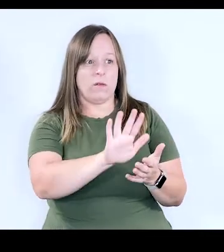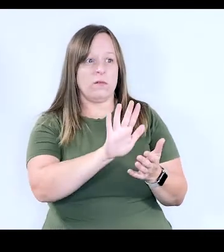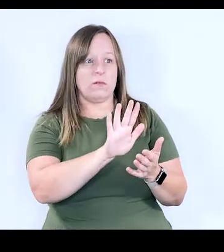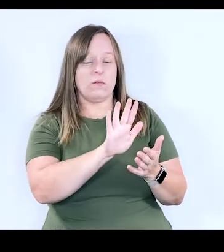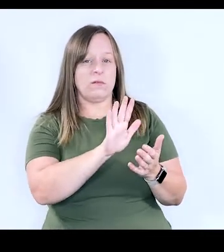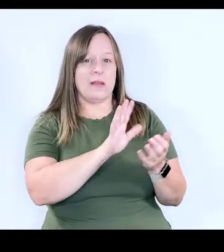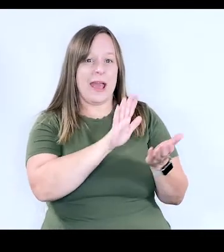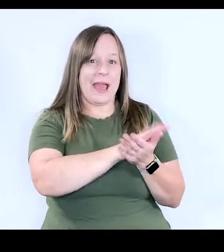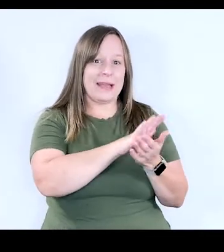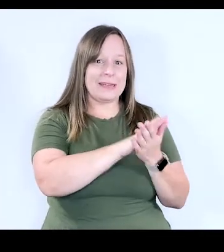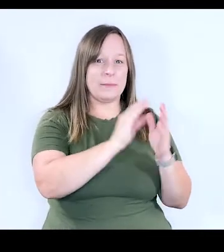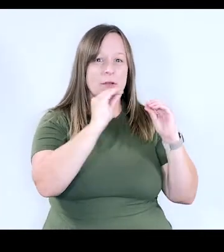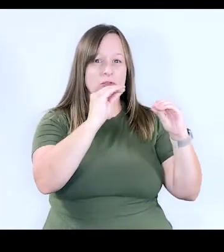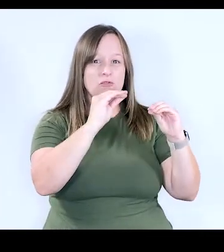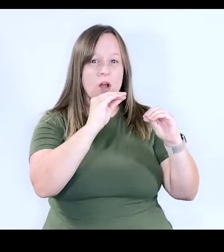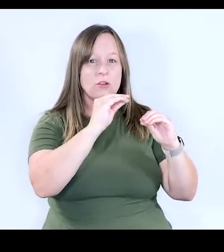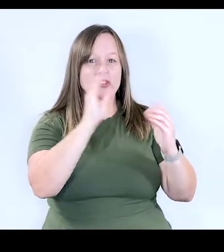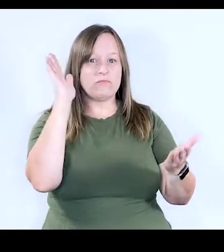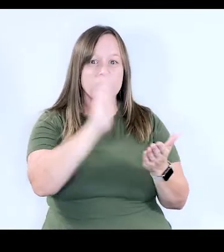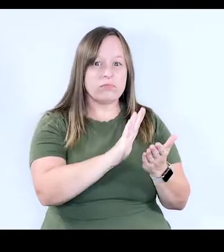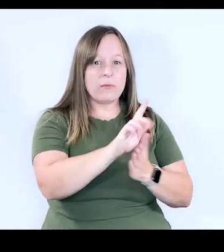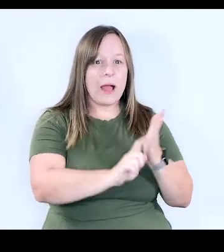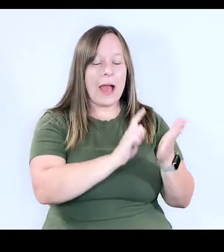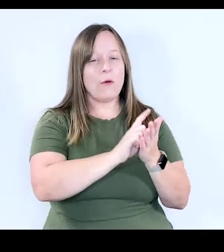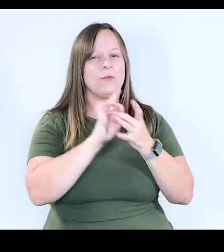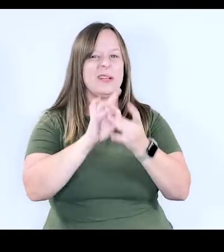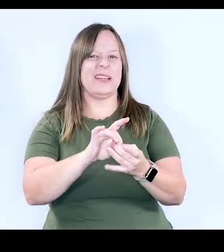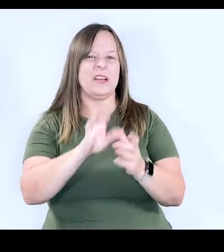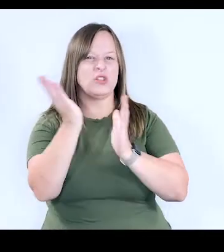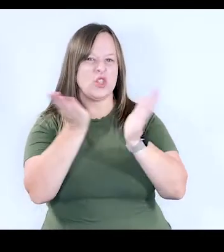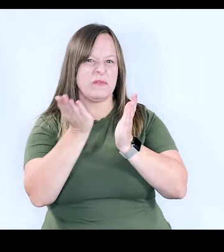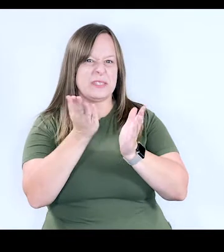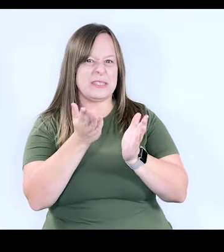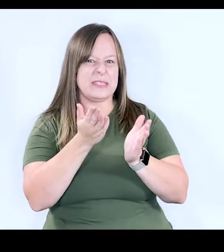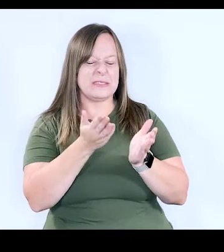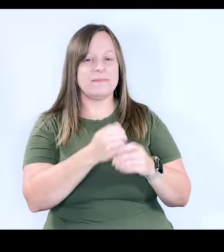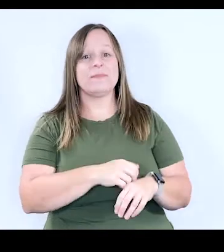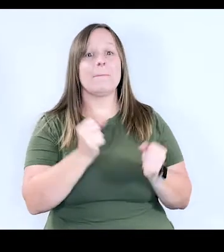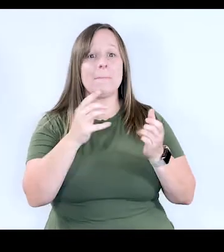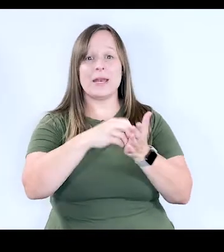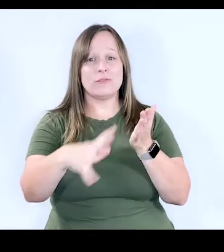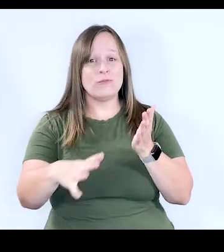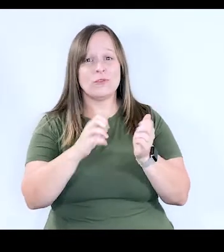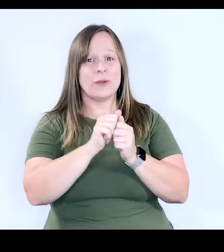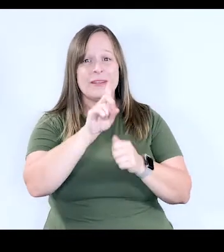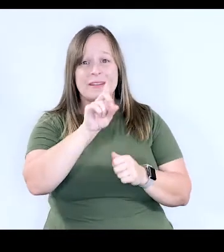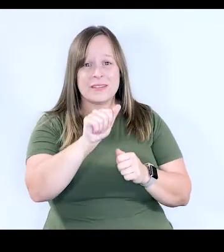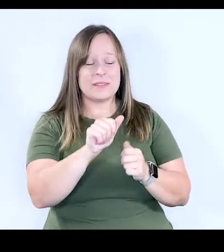in academic instruction as well as their related services. Many students with disabilities were simply